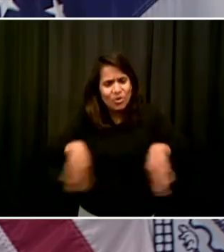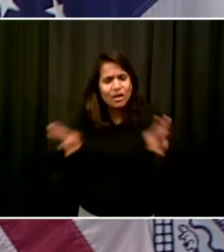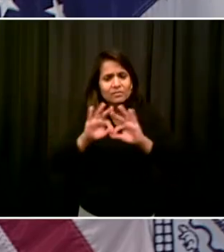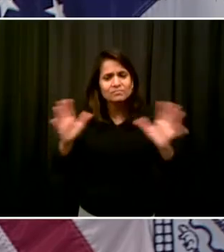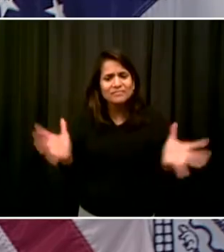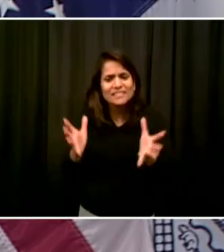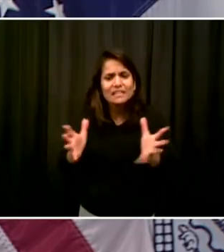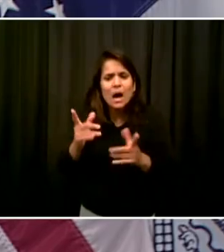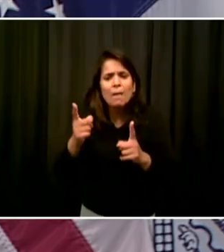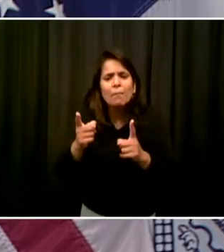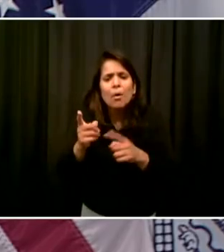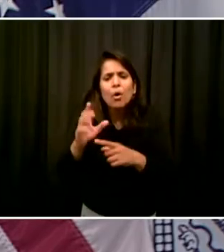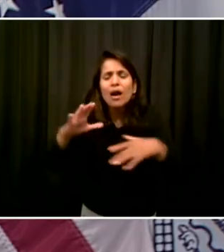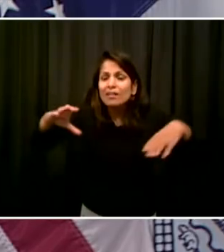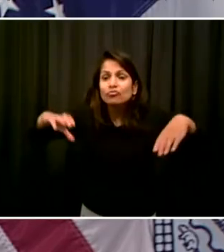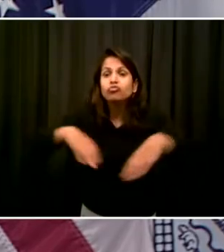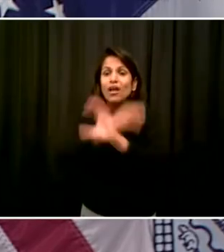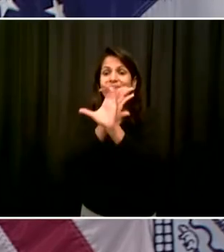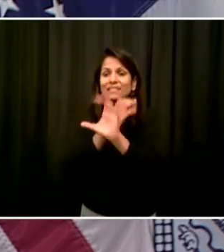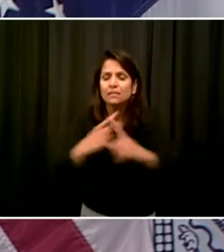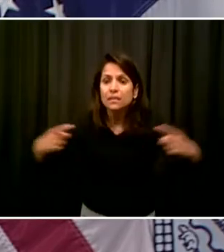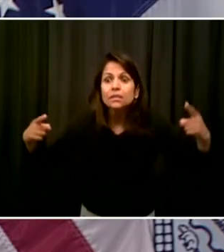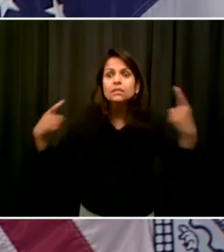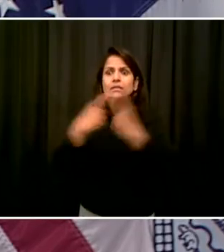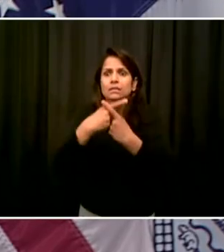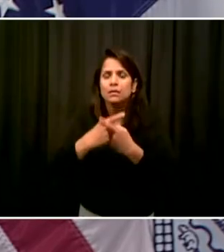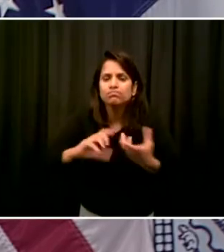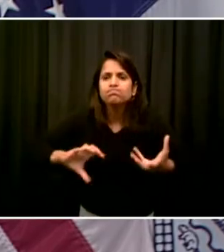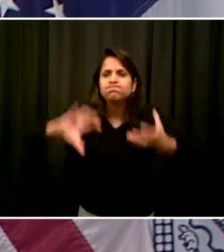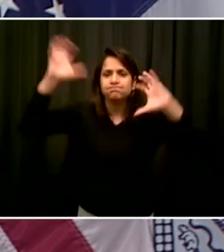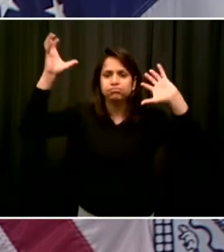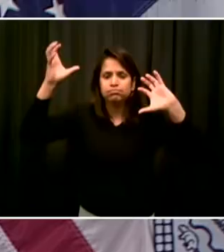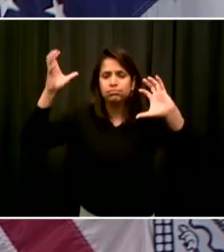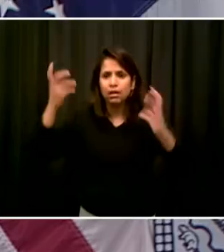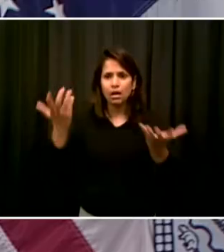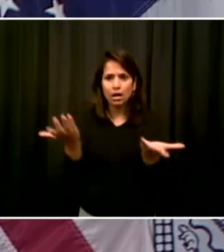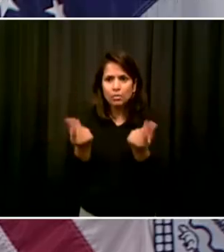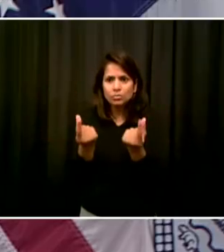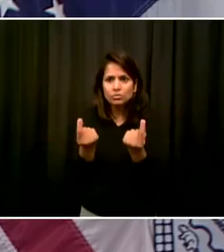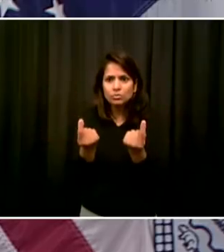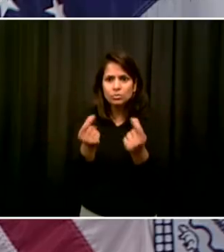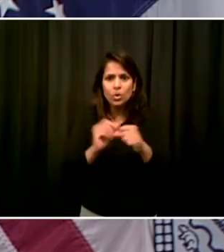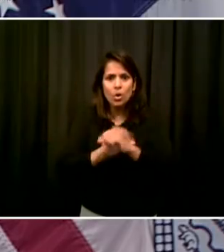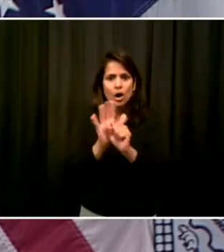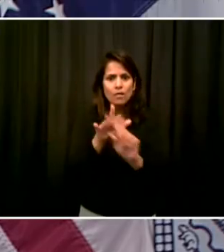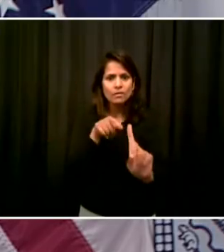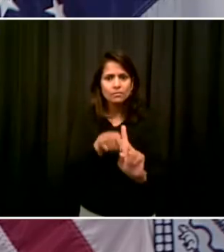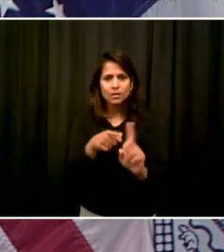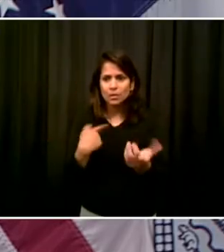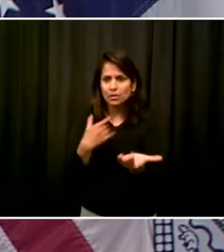SEVEN YEARS ON THIS FRONT. WE ARIE N A ISCRIS UNPRECEDENTED IN THIS HISTORY OF